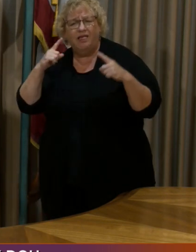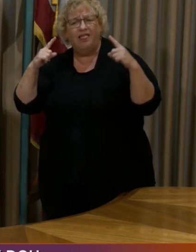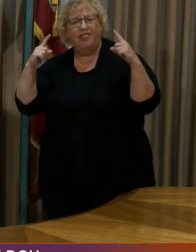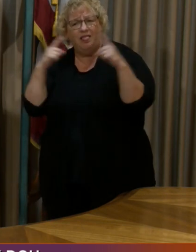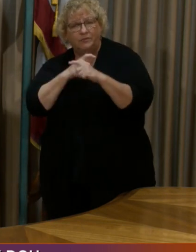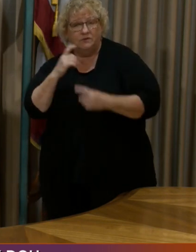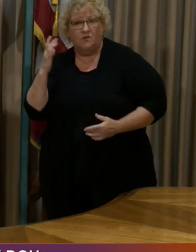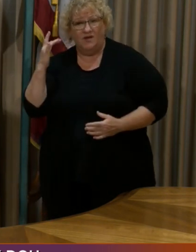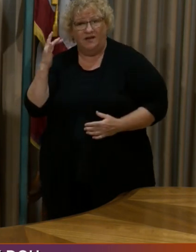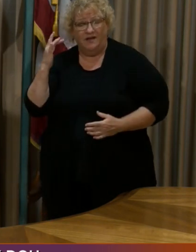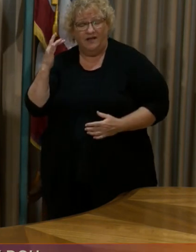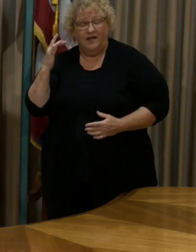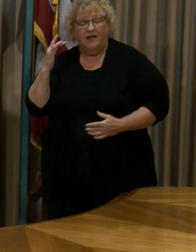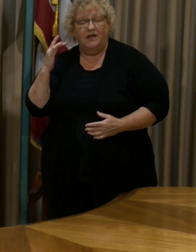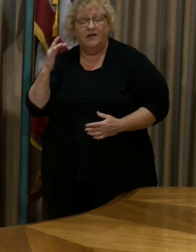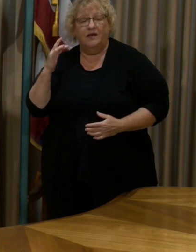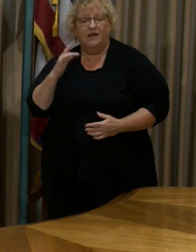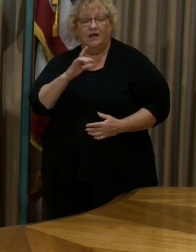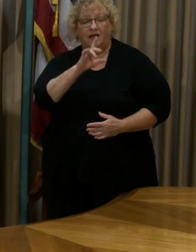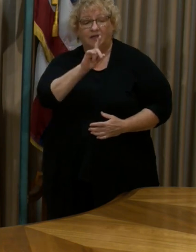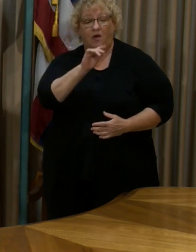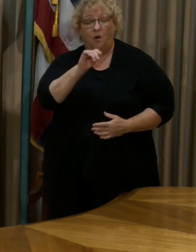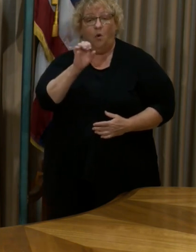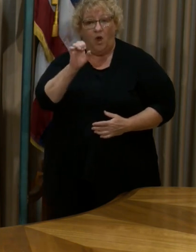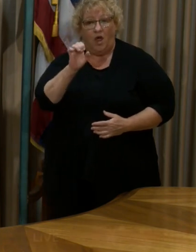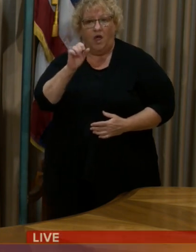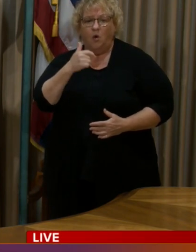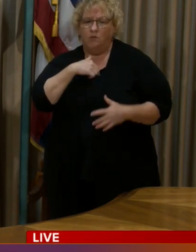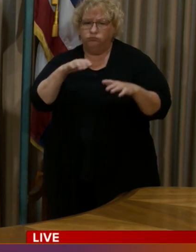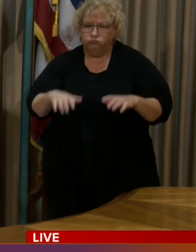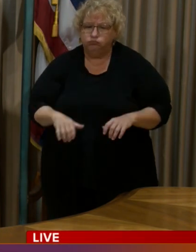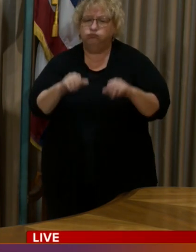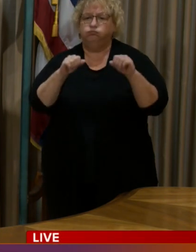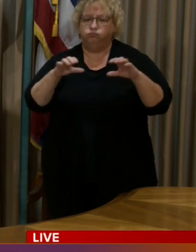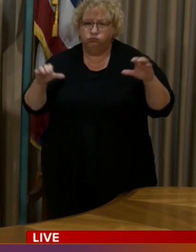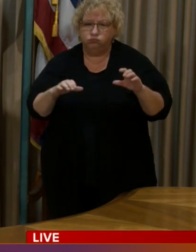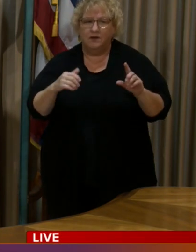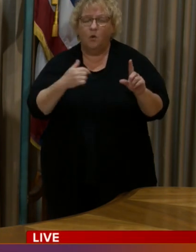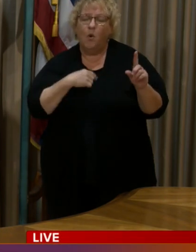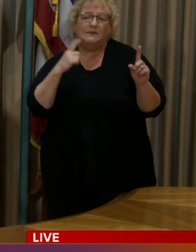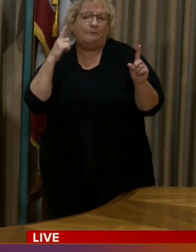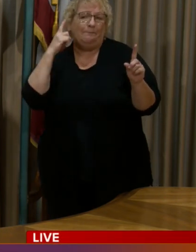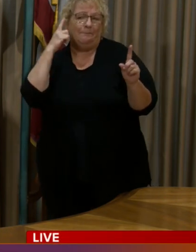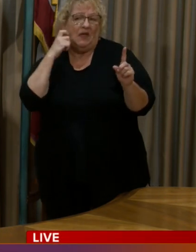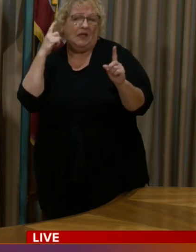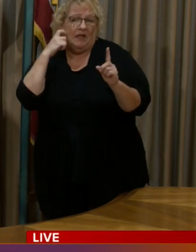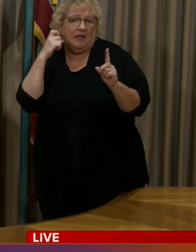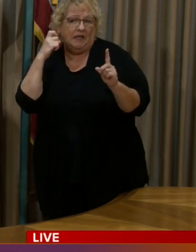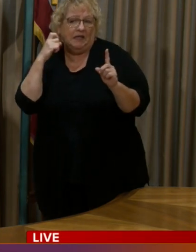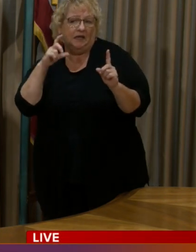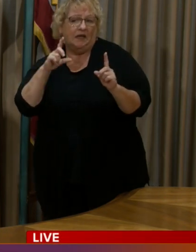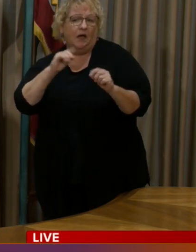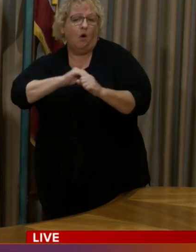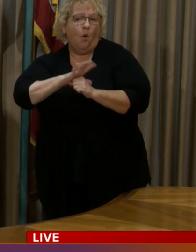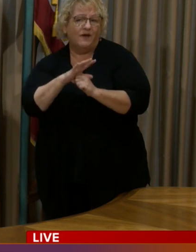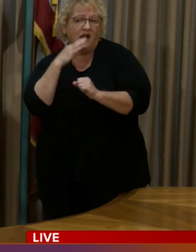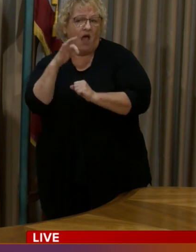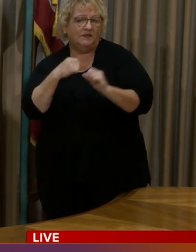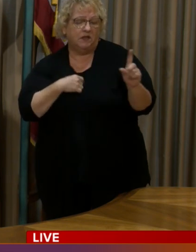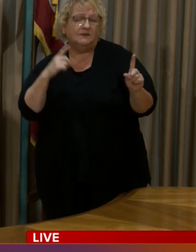PROVIDING WHO SHOULD BE THE SOURCE OF THAT INFORMATION THE COMPLEXITY COMES FROM WE AND THE